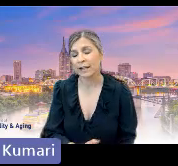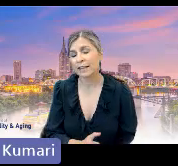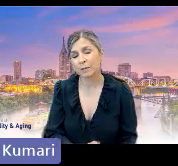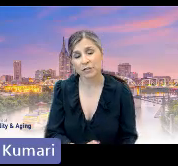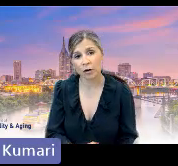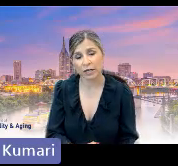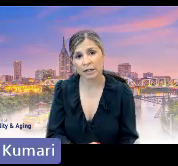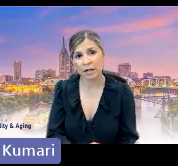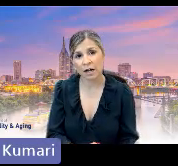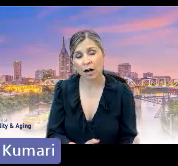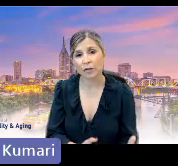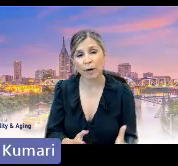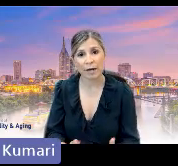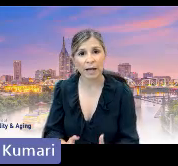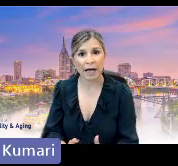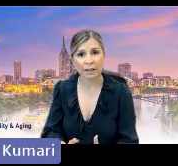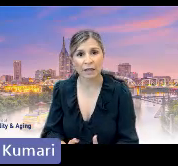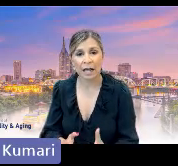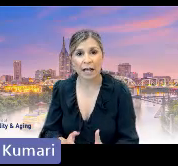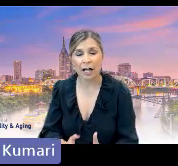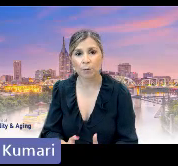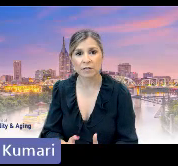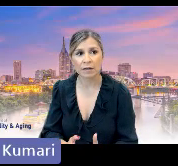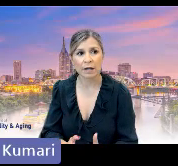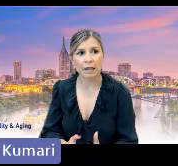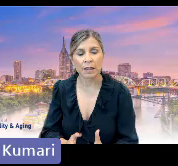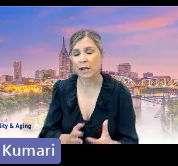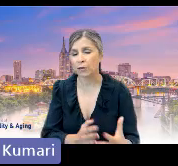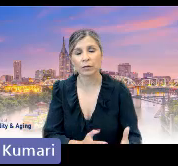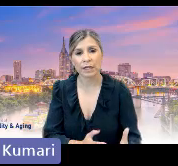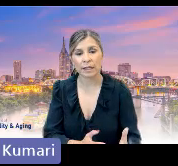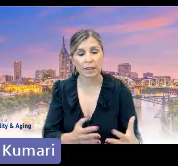Getting them started on the right path helps not only them thrive,